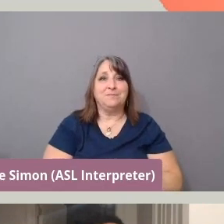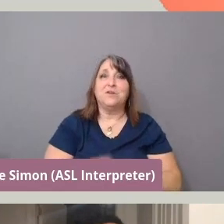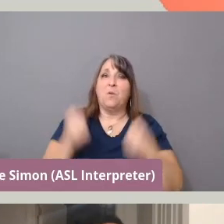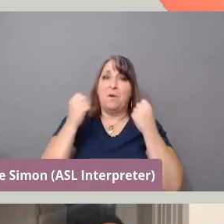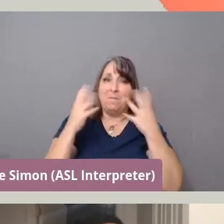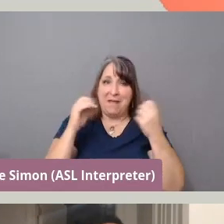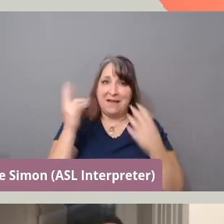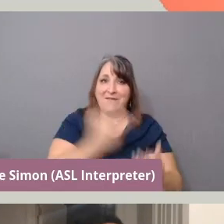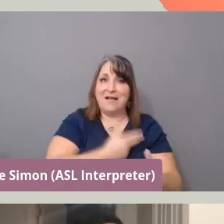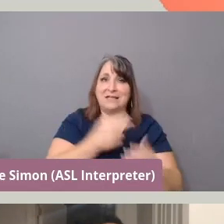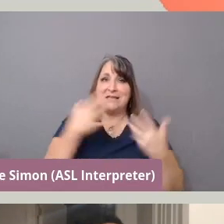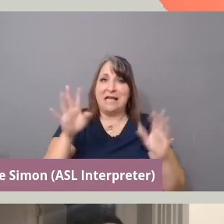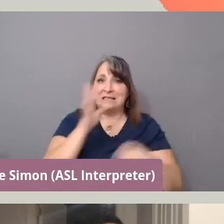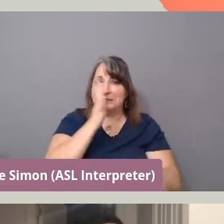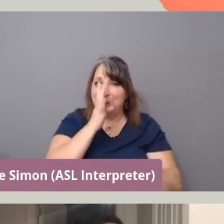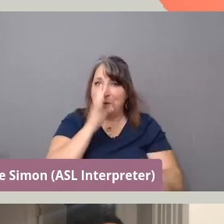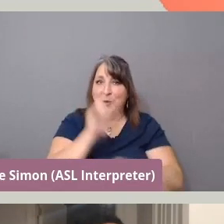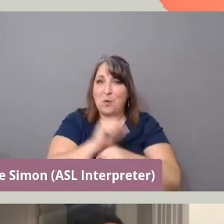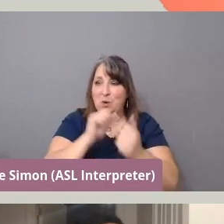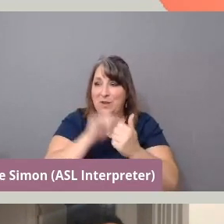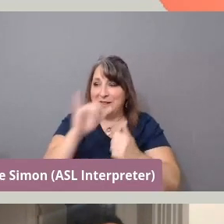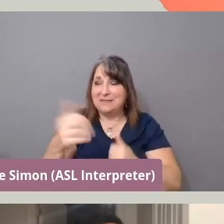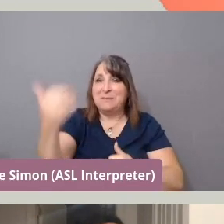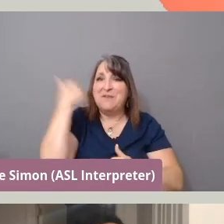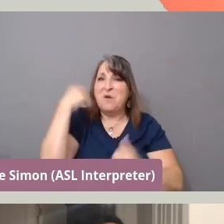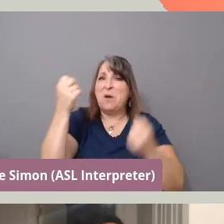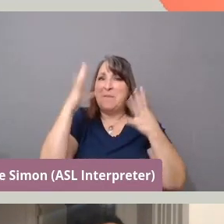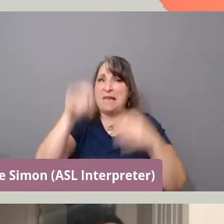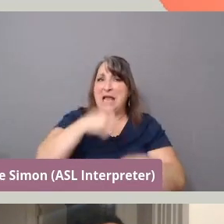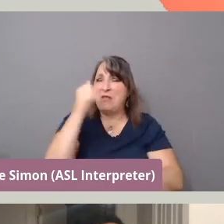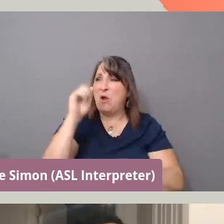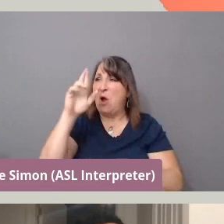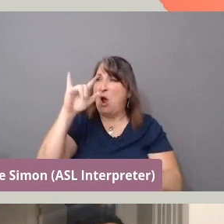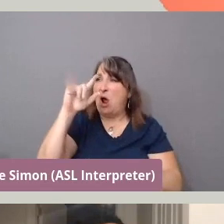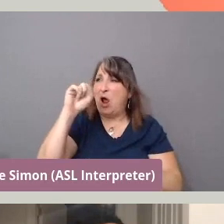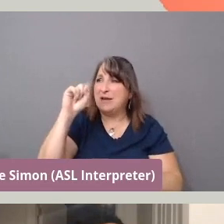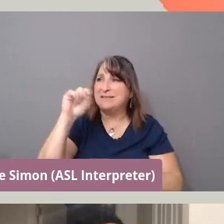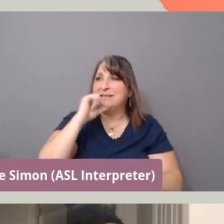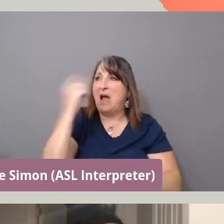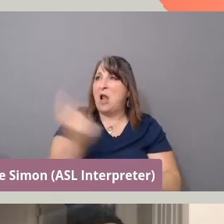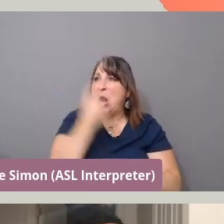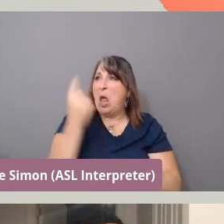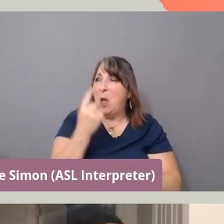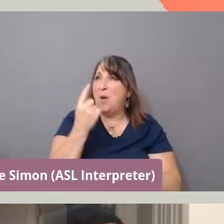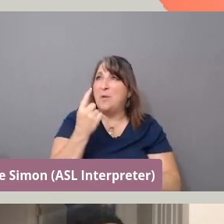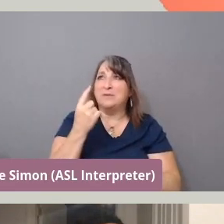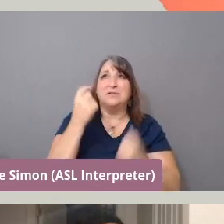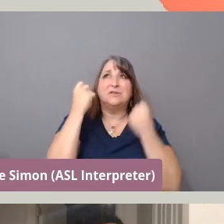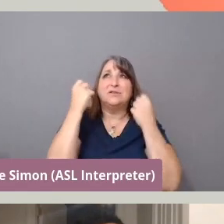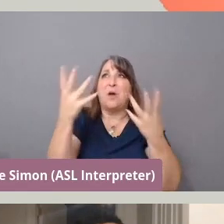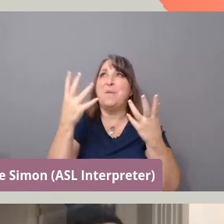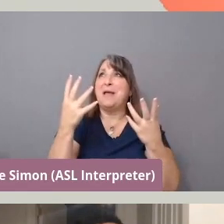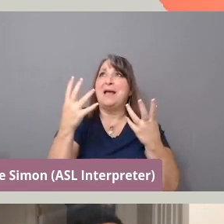and worked with this before. And there are many other artists-- you are not alone as artists. I can think of so many from Sasha Versailles, and Daniel,